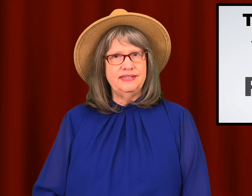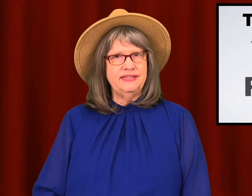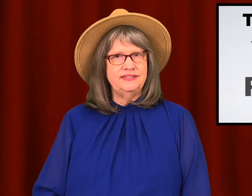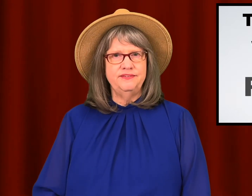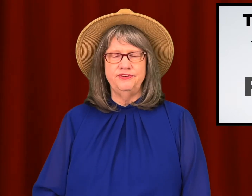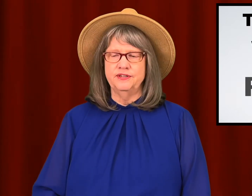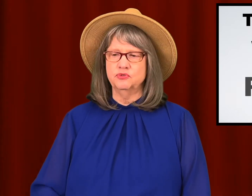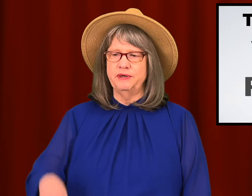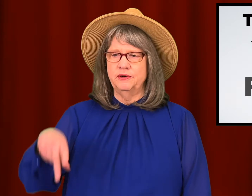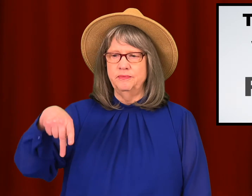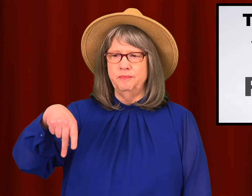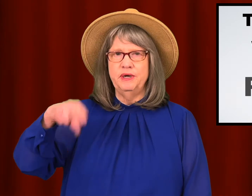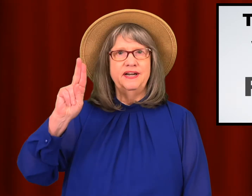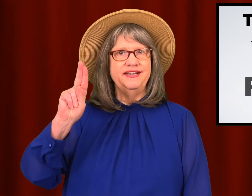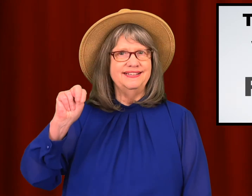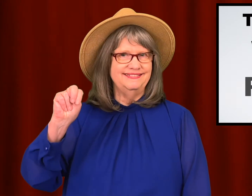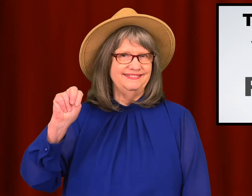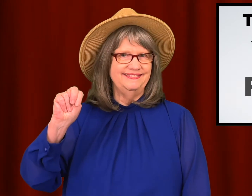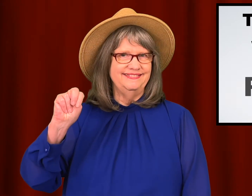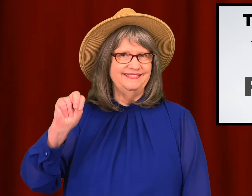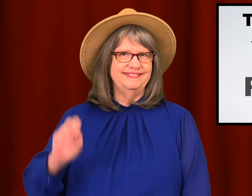easy to fingerspell. PUN.